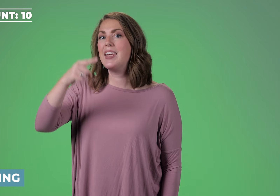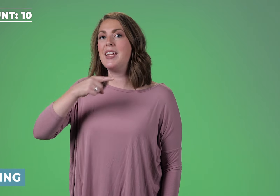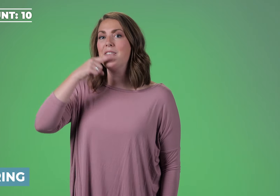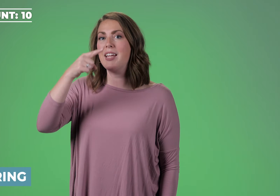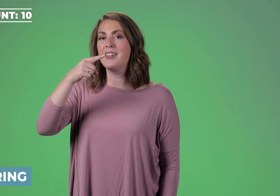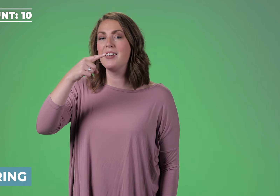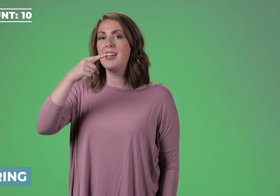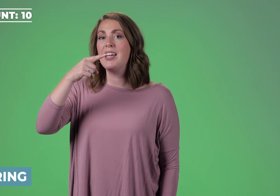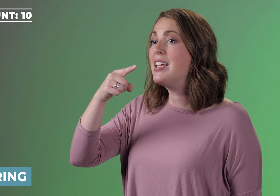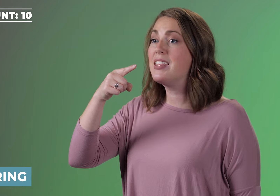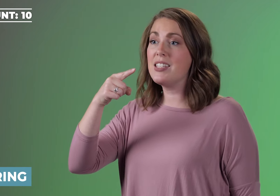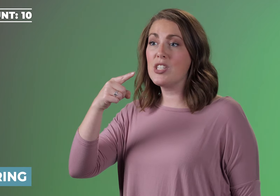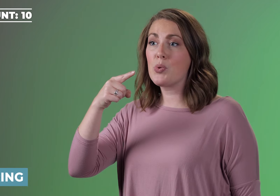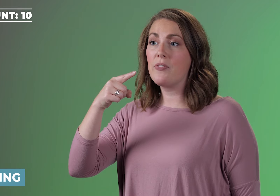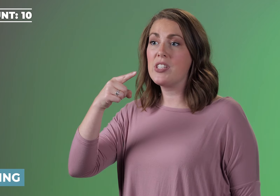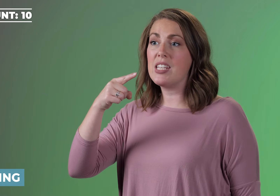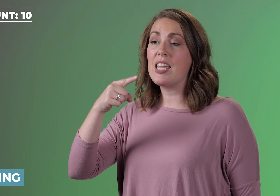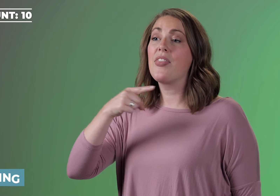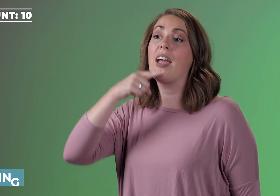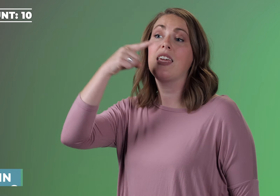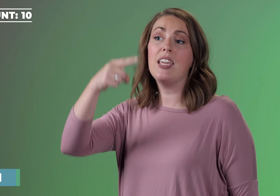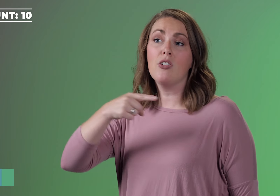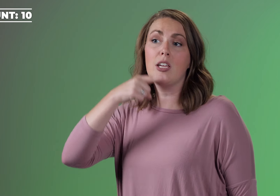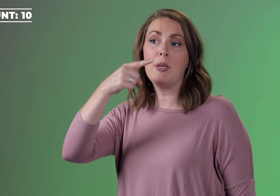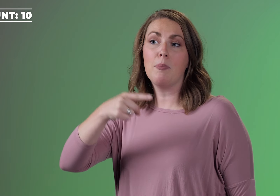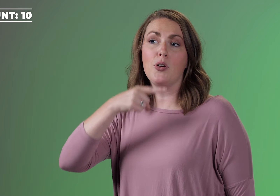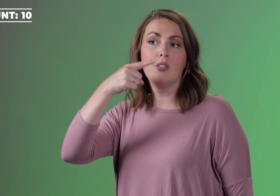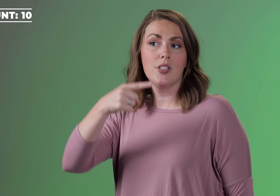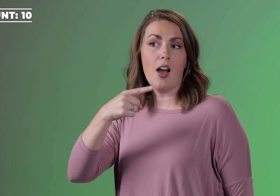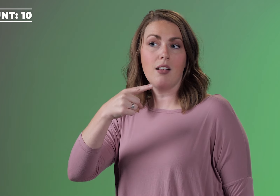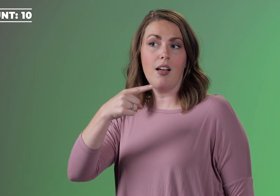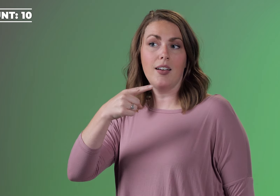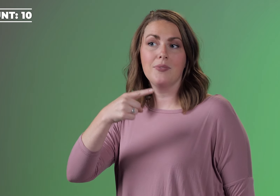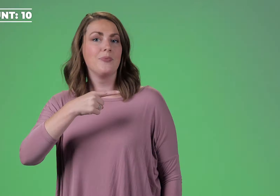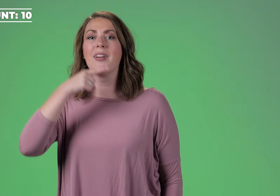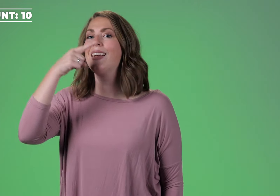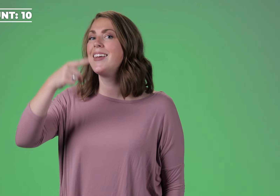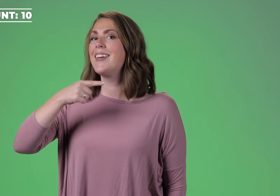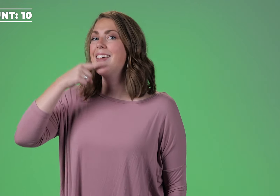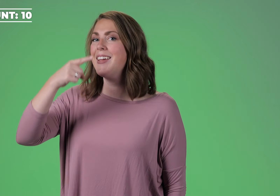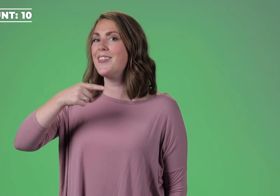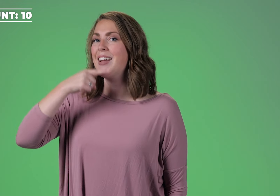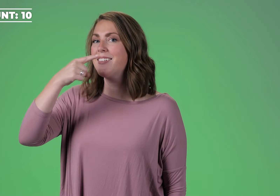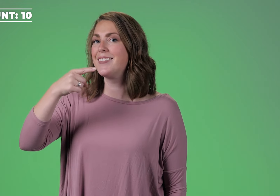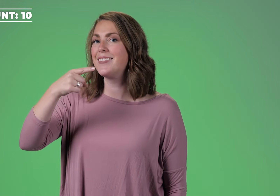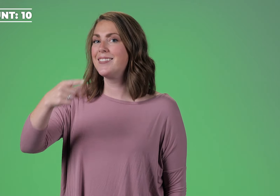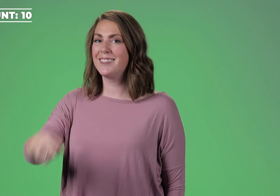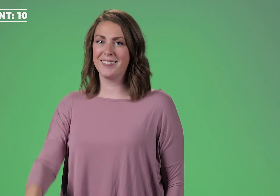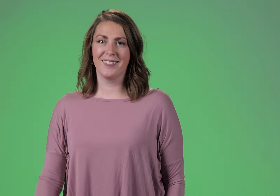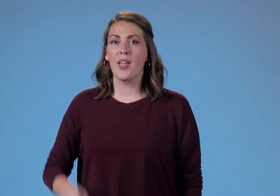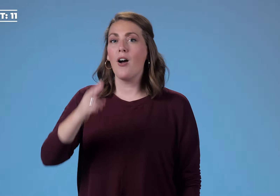Hearing. This is referencing that hearing people talk a lot. Hearing.